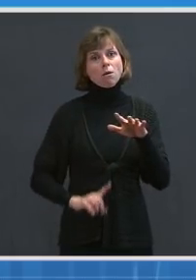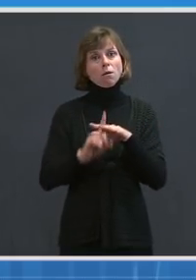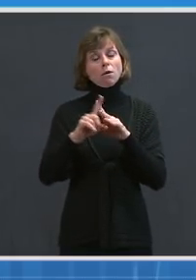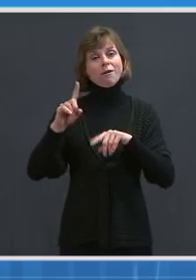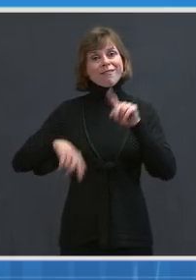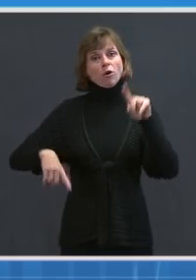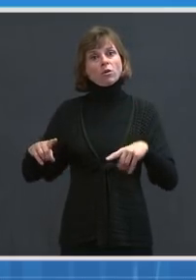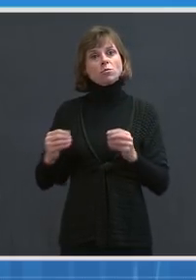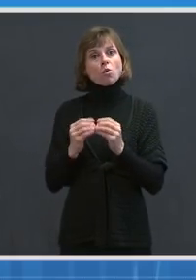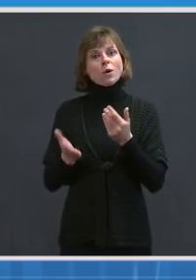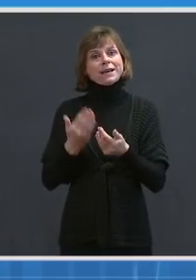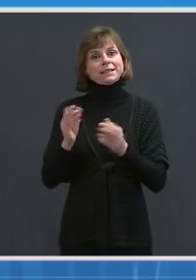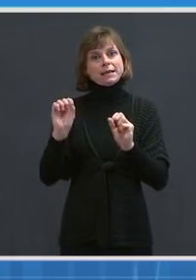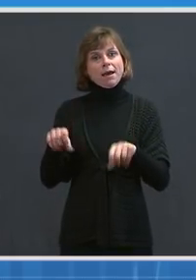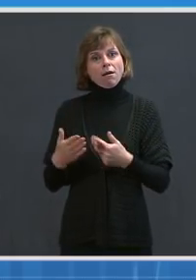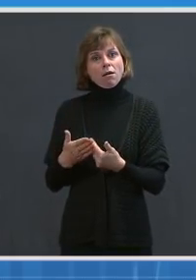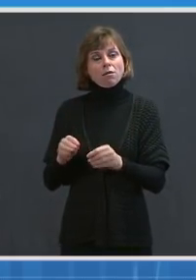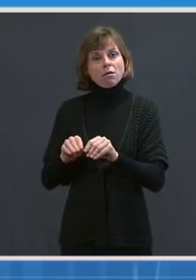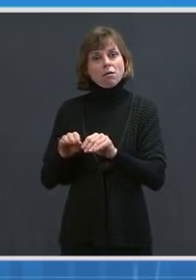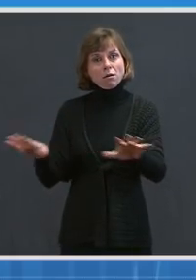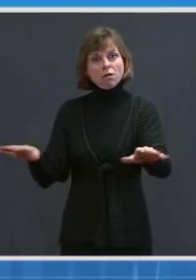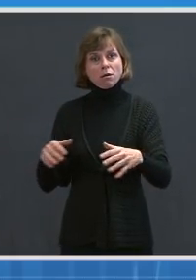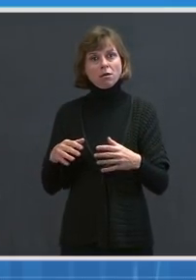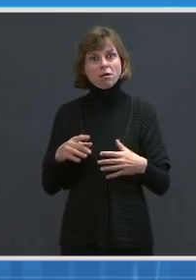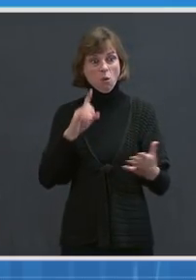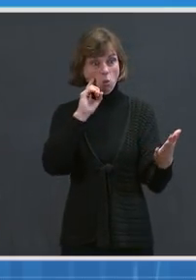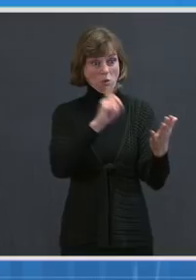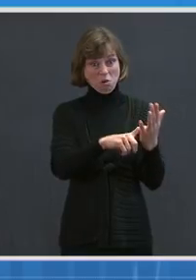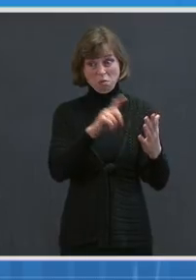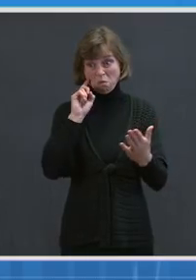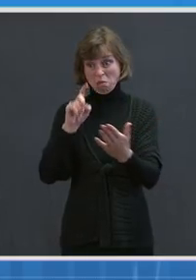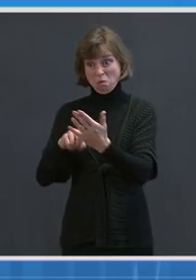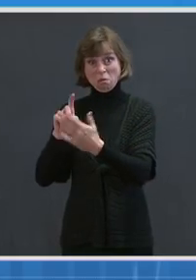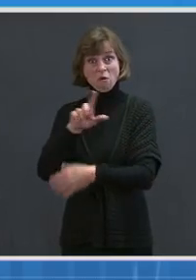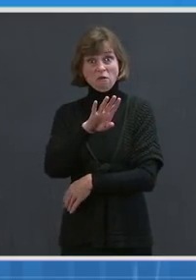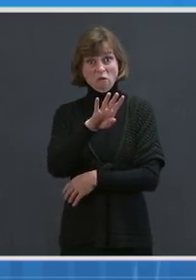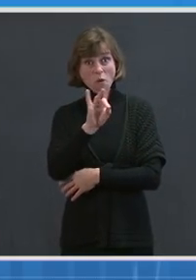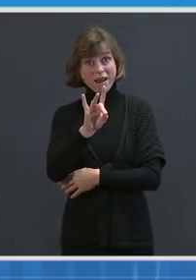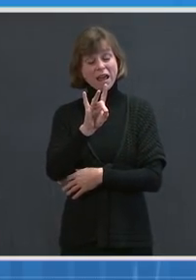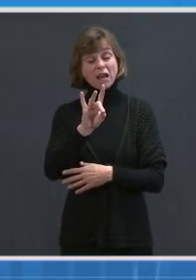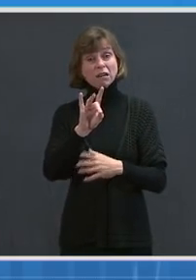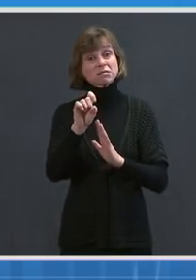which have now been detected in 48 states, strictly following prevention measures